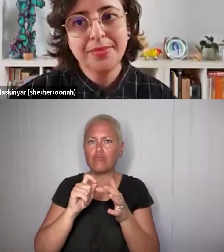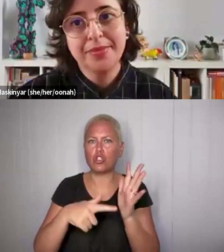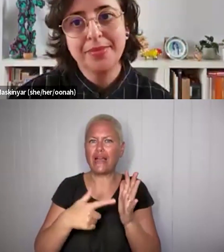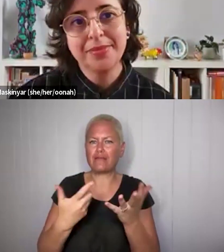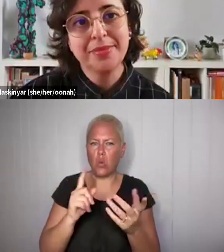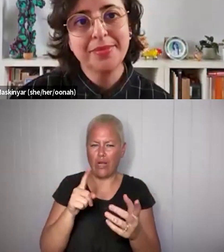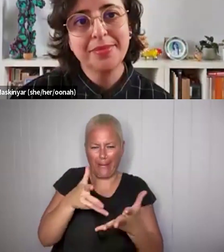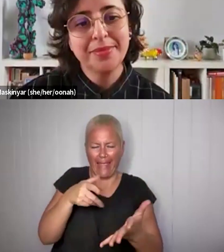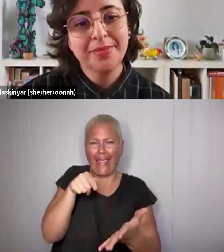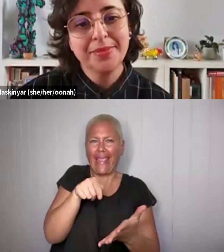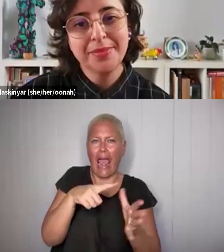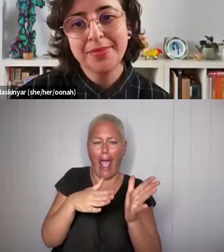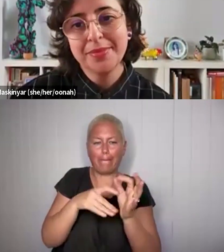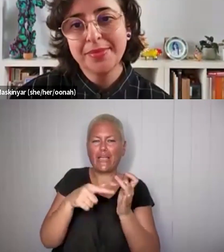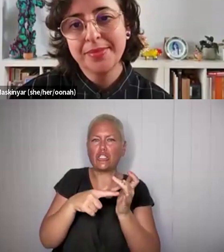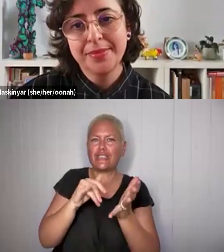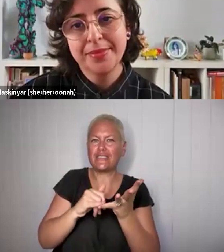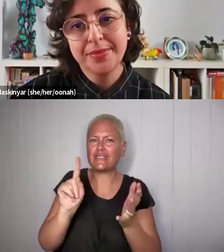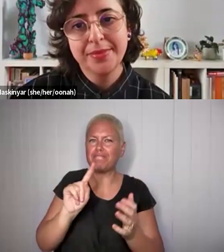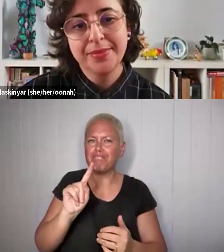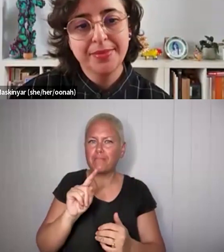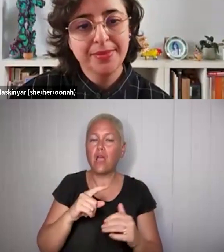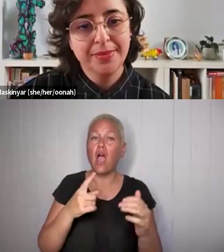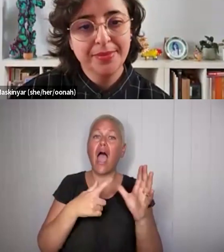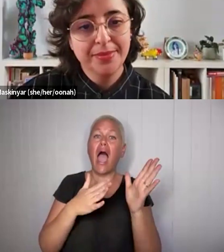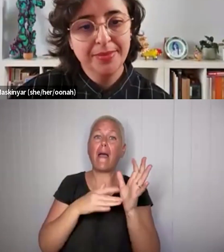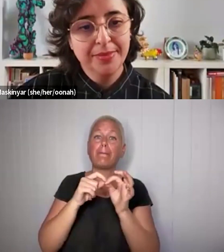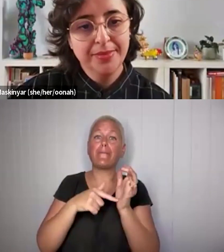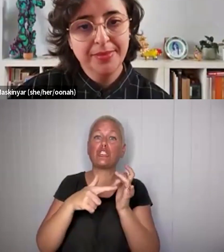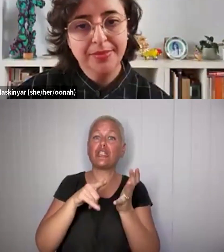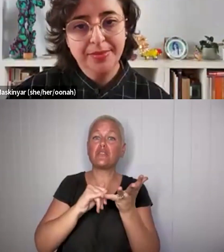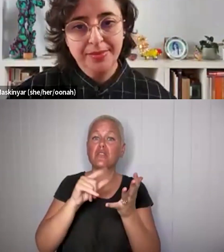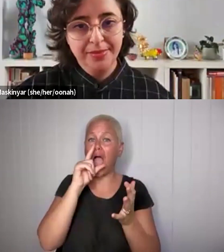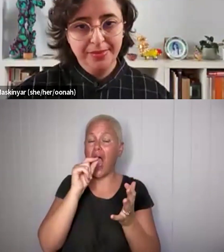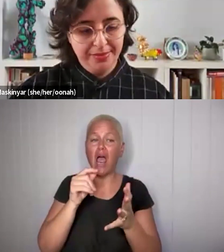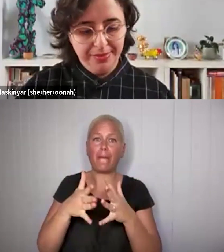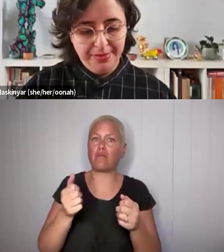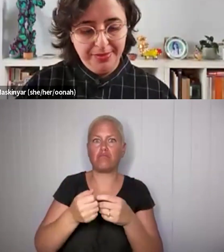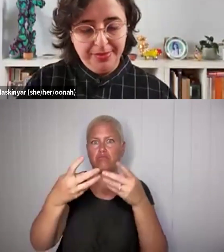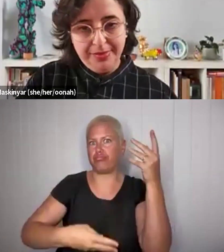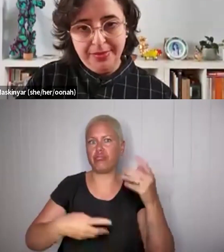Ambitious can mean a multitude of things. It could be ambitious in terms